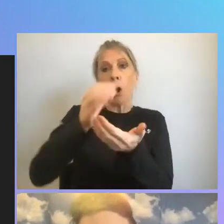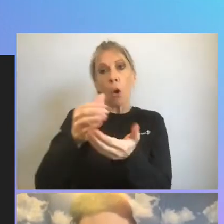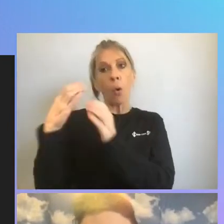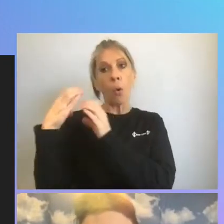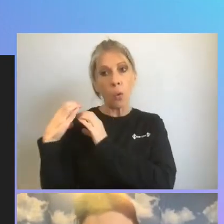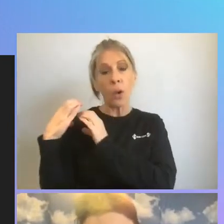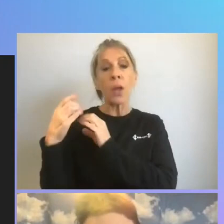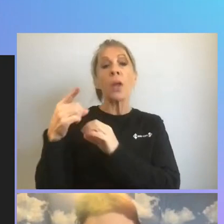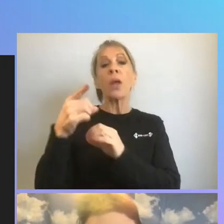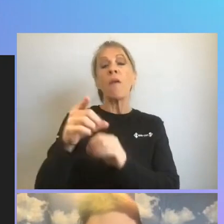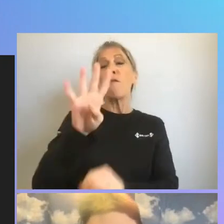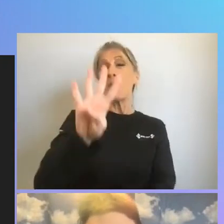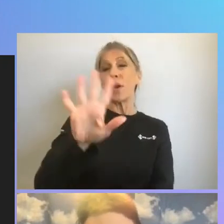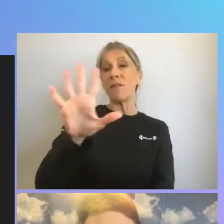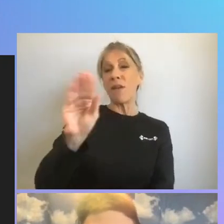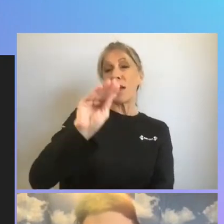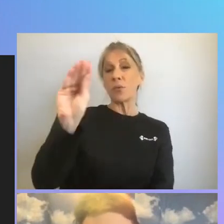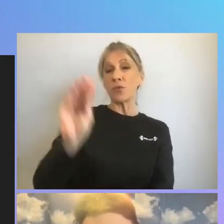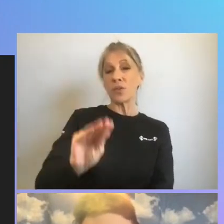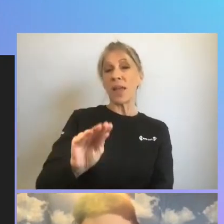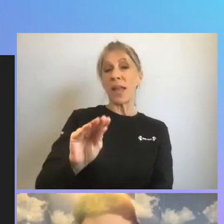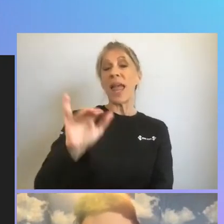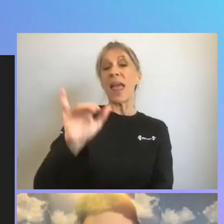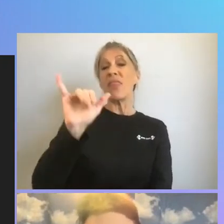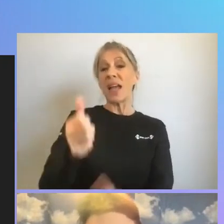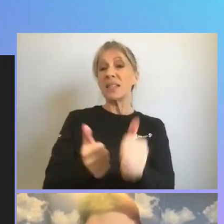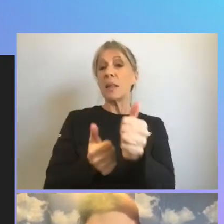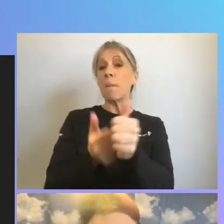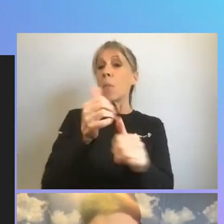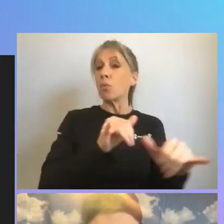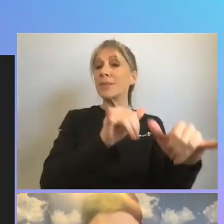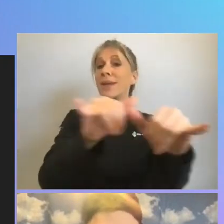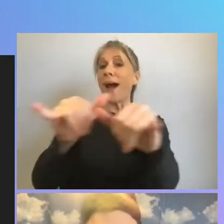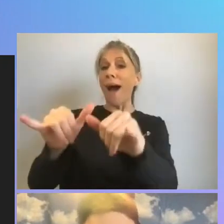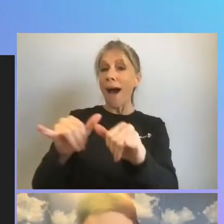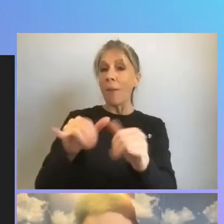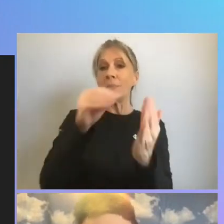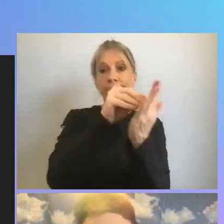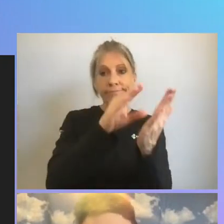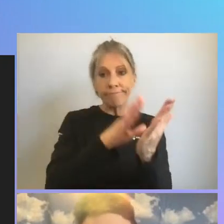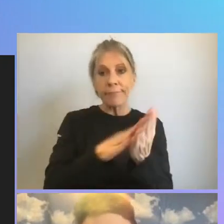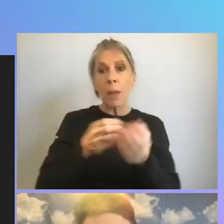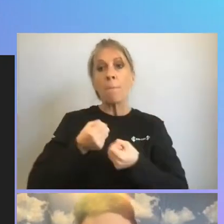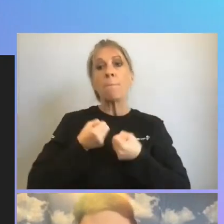at 45. So that is one of the